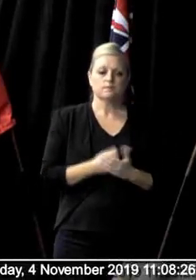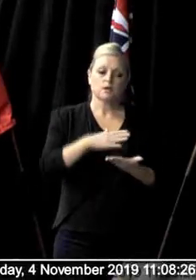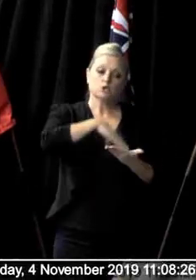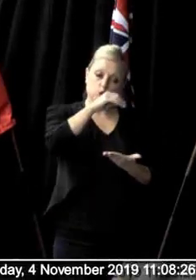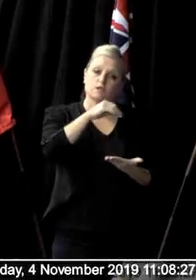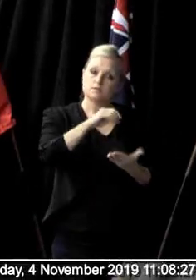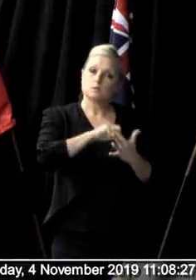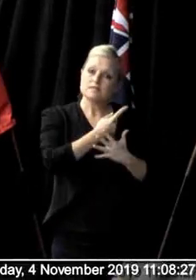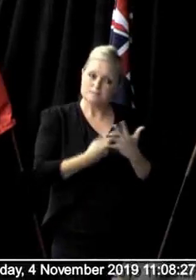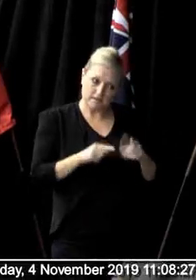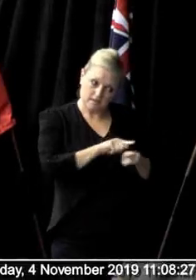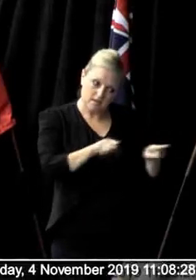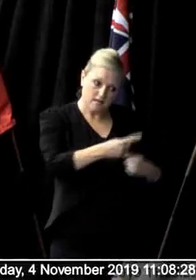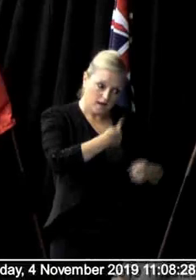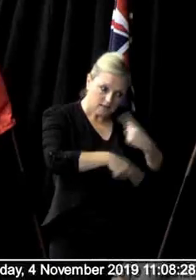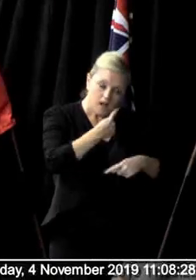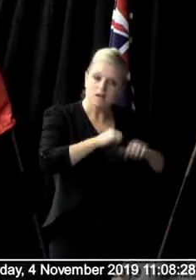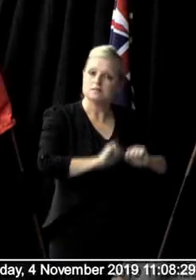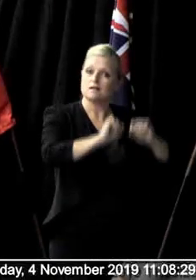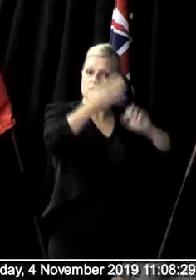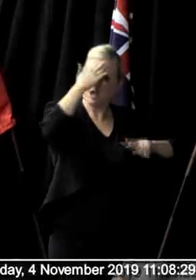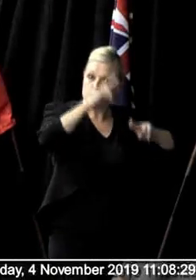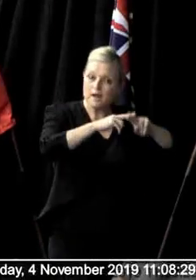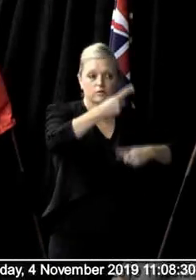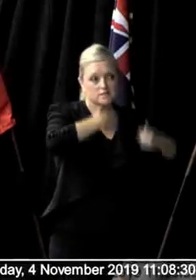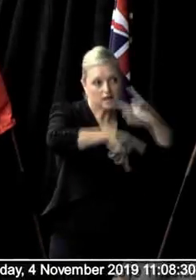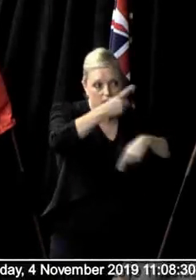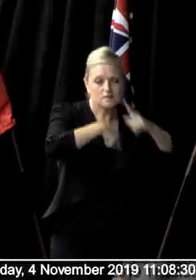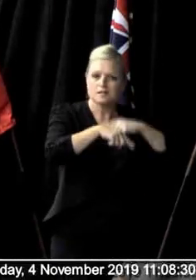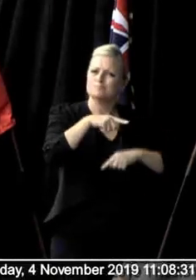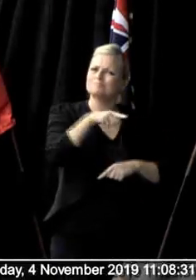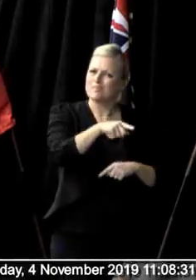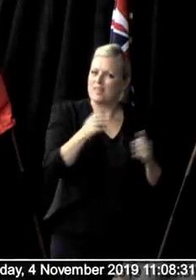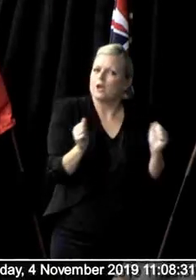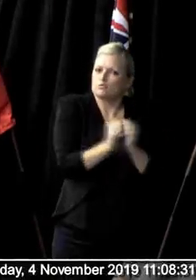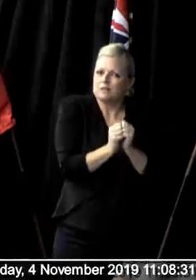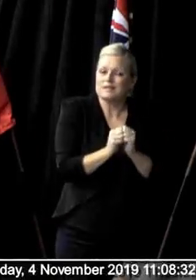of a lack of understanding, specialist training and assistance and no empathy from